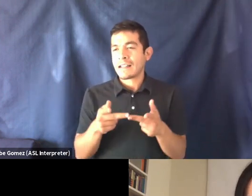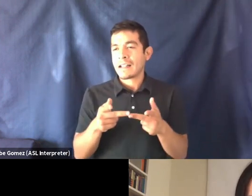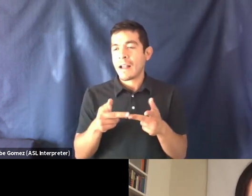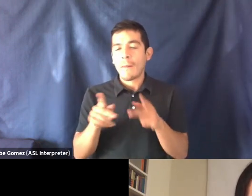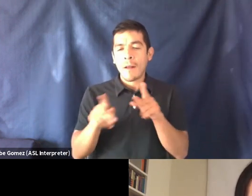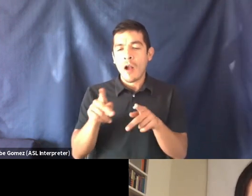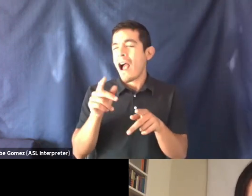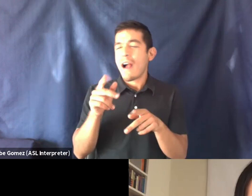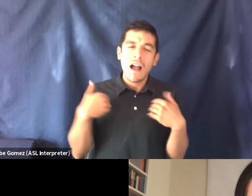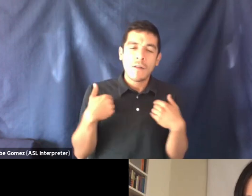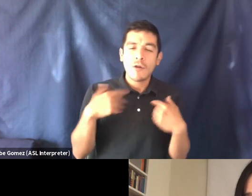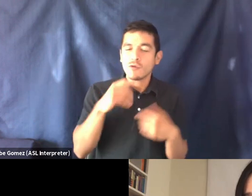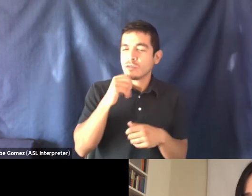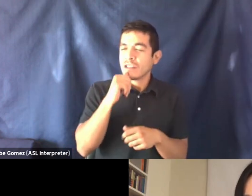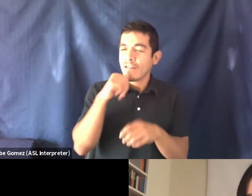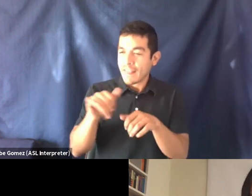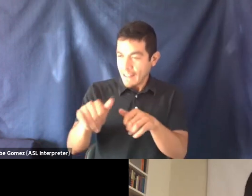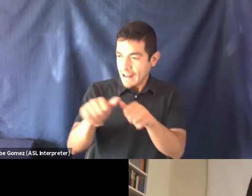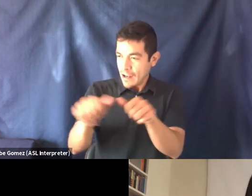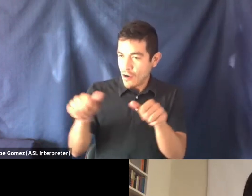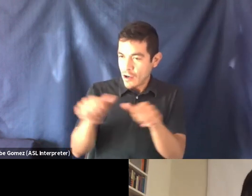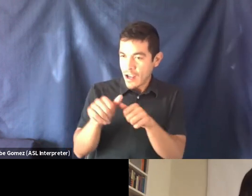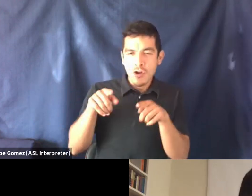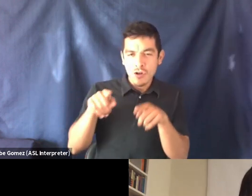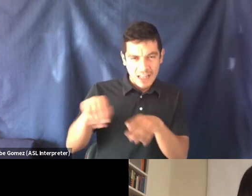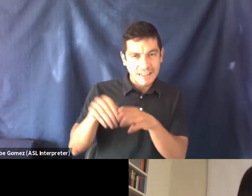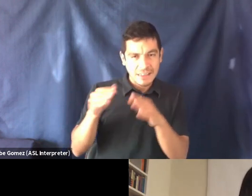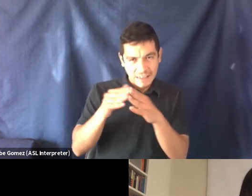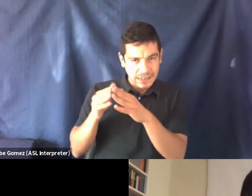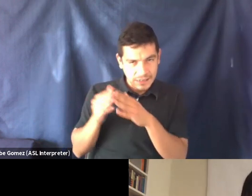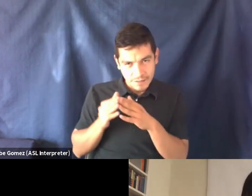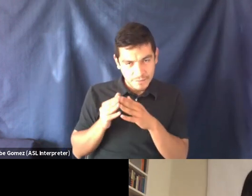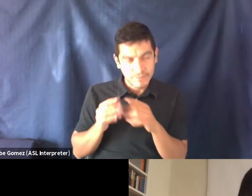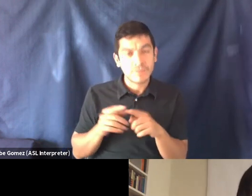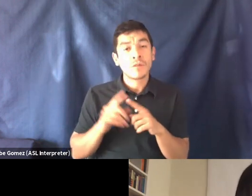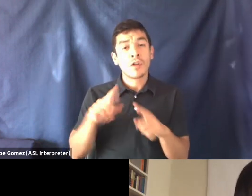And, so when I was researching about stray dogs and where in the world they're incorporated